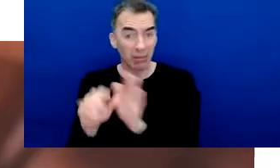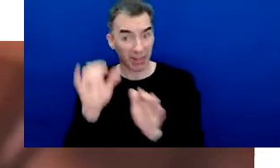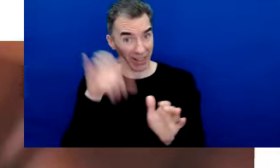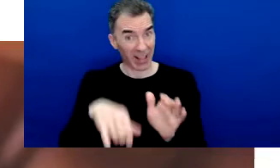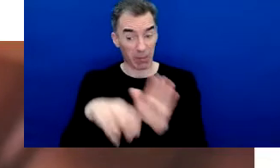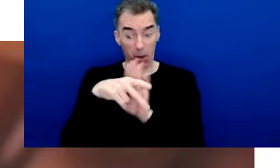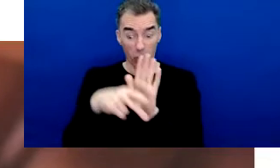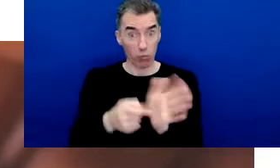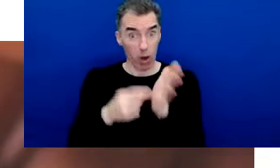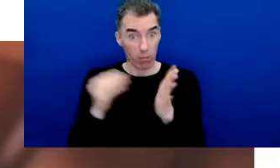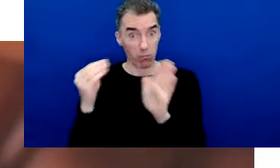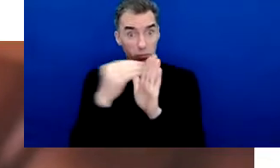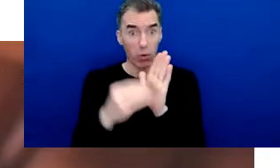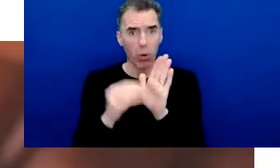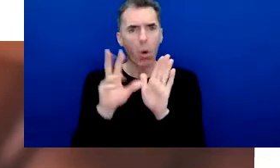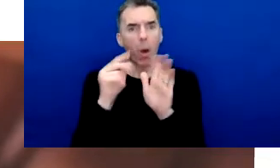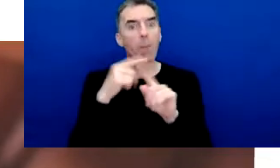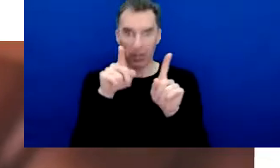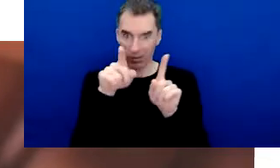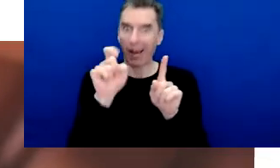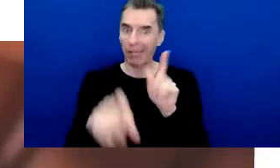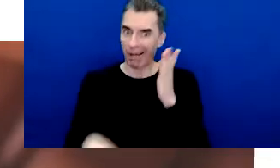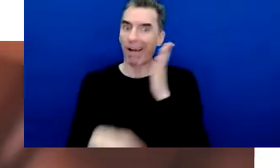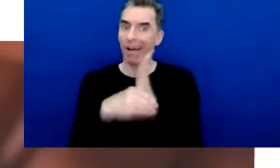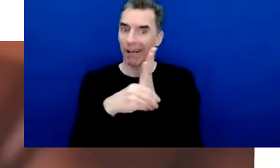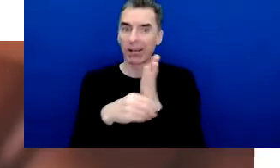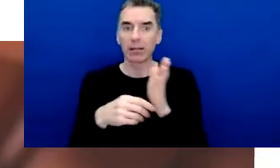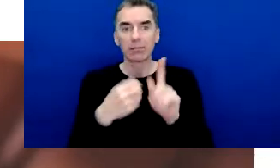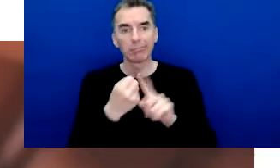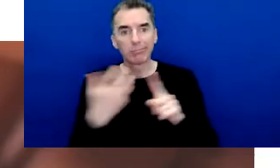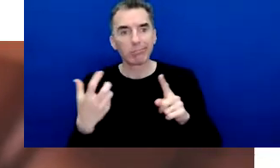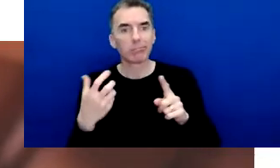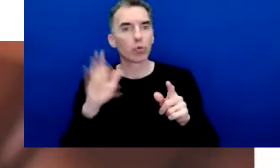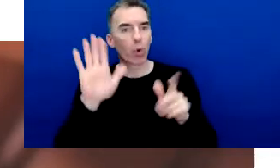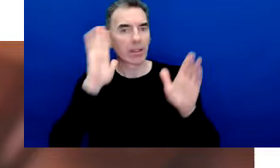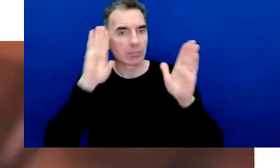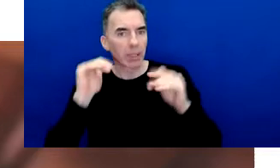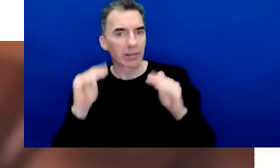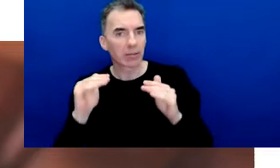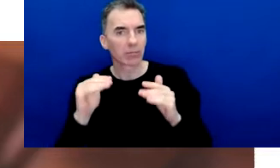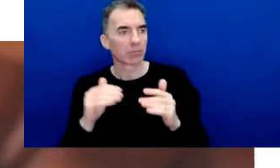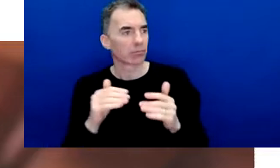but you need to be clear about what the expectations are for behavior and exceptions.